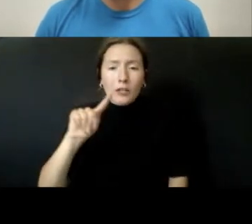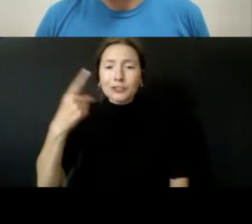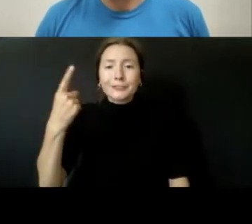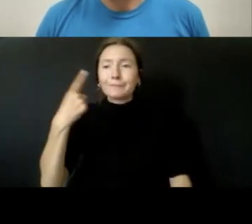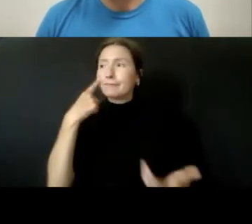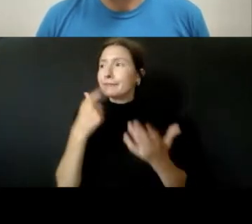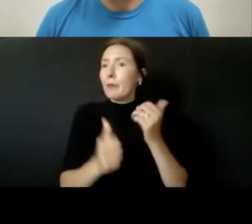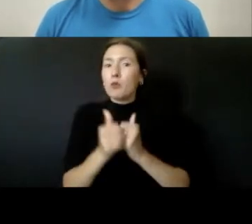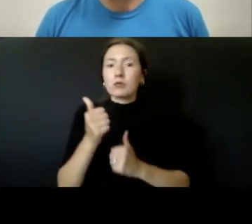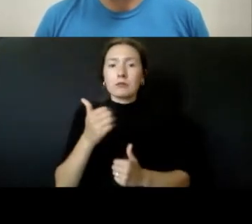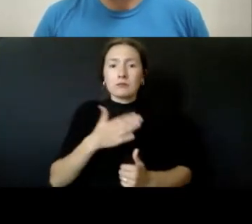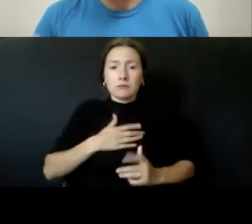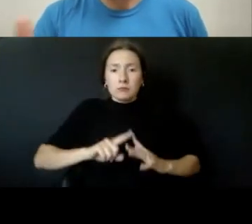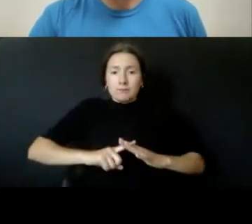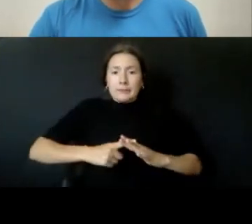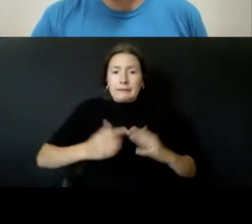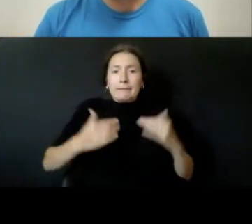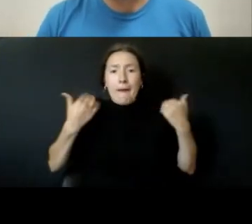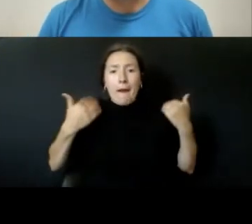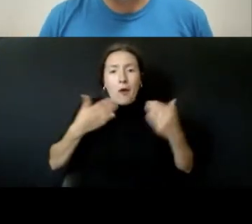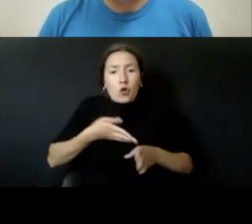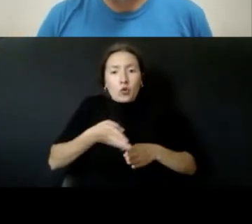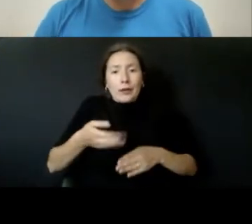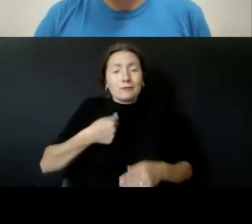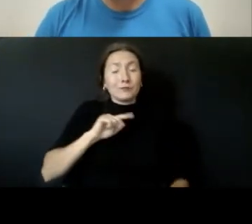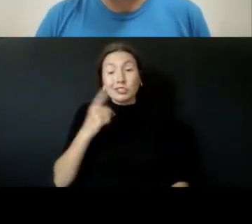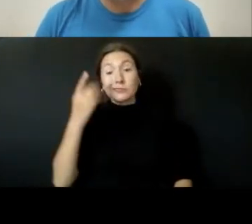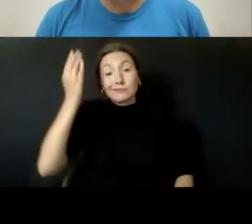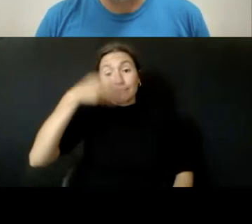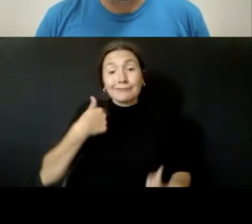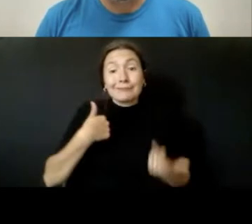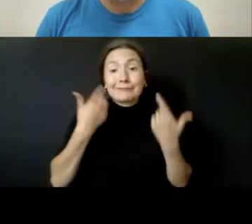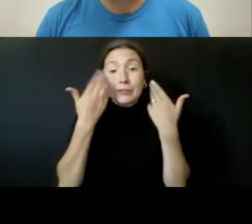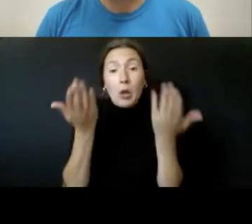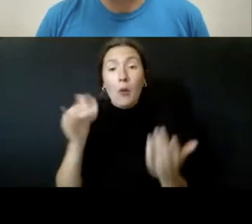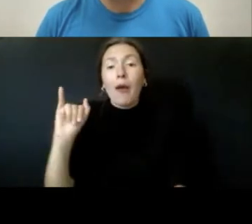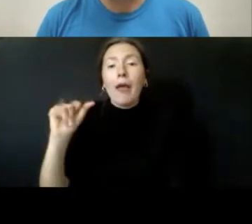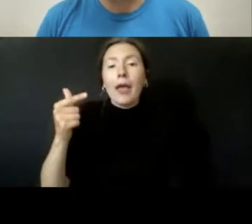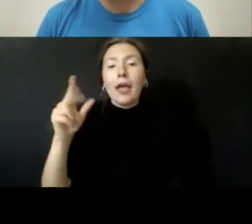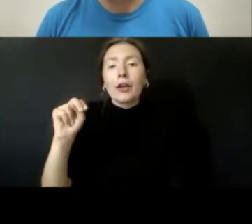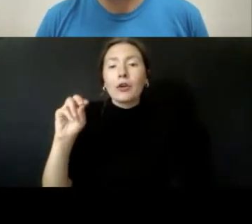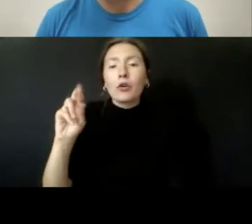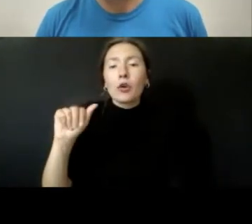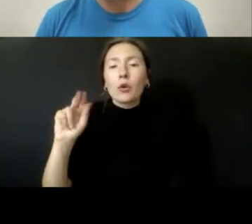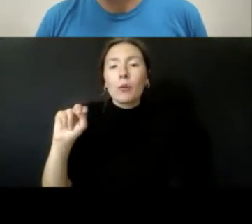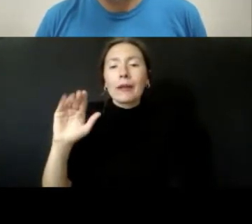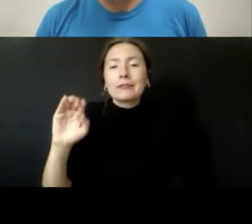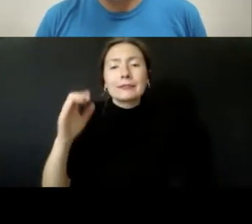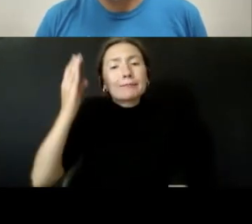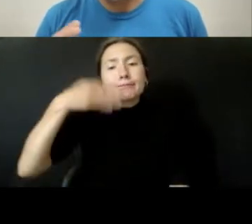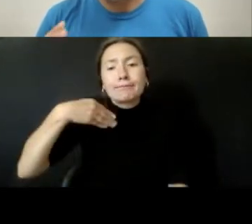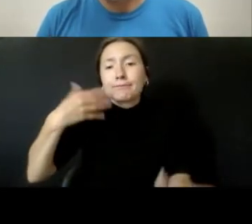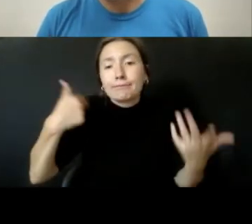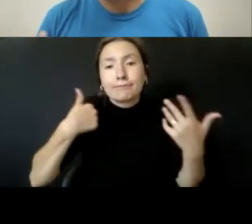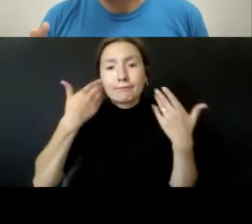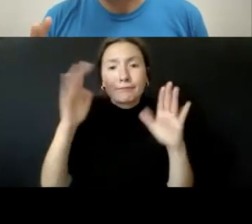eric meyer um and uh sasha i forgot i forget her name uh my apologies is is the best book